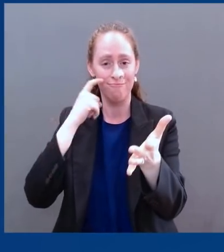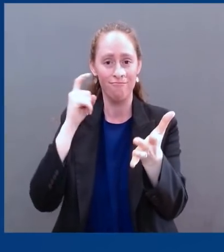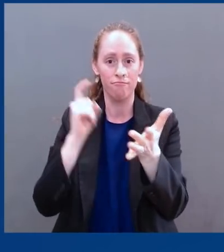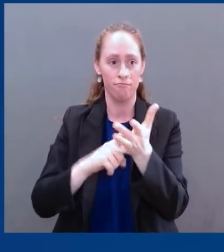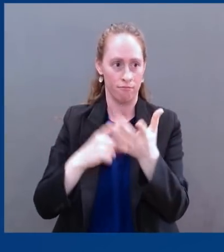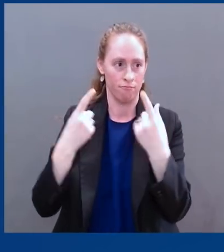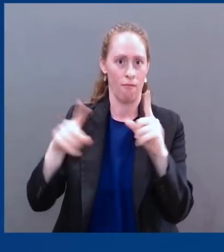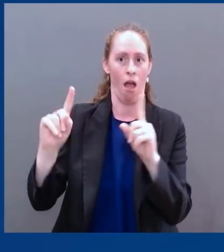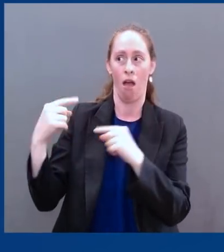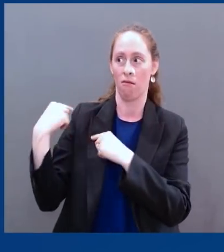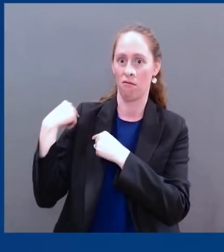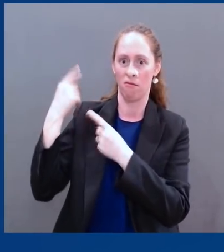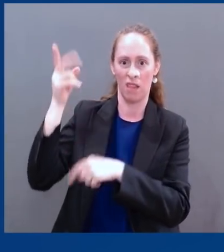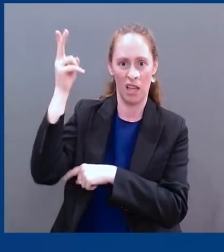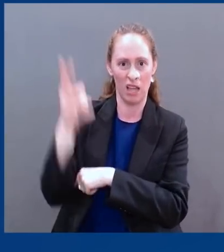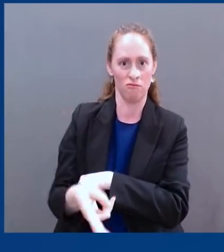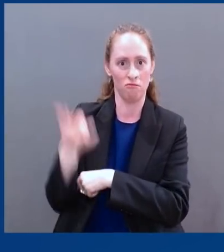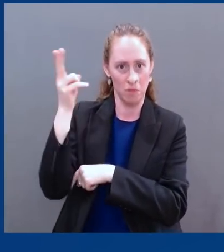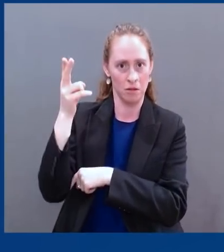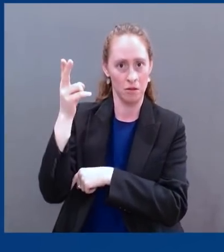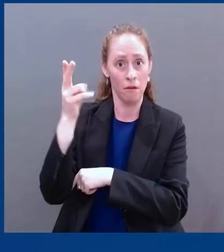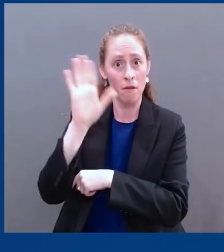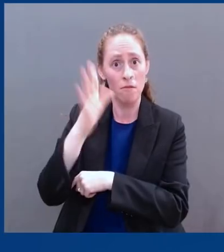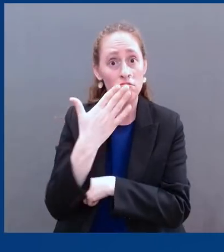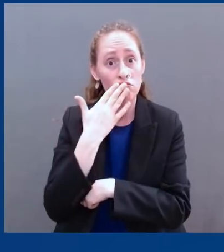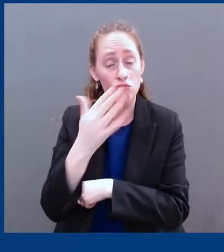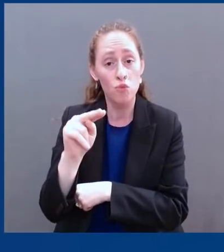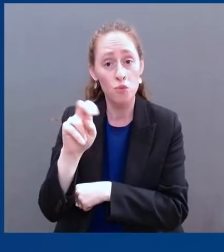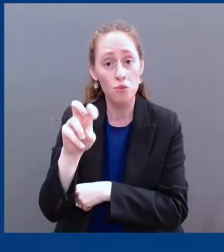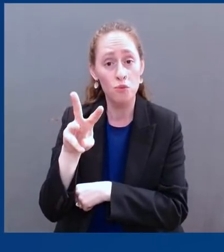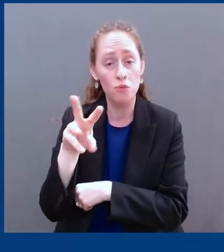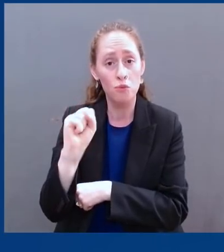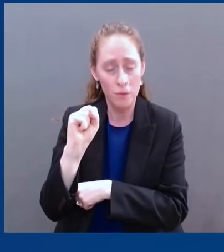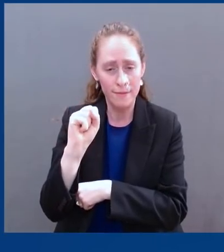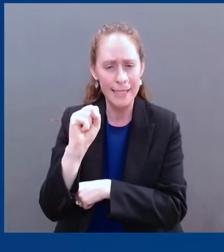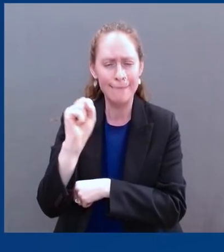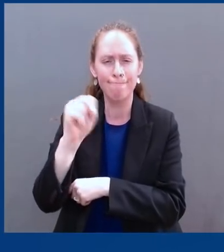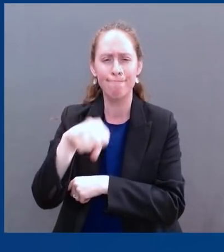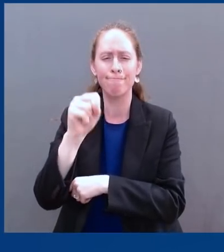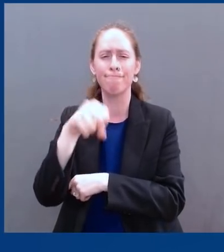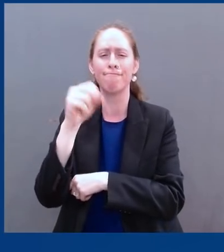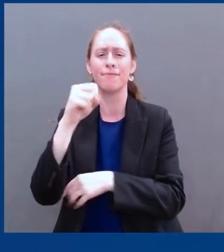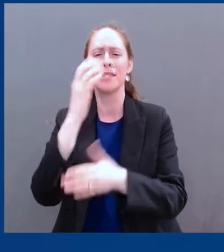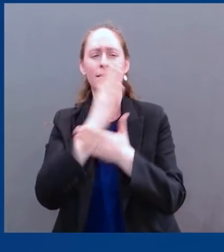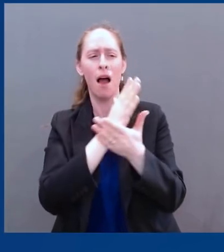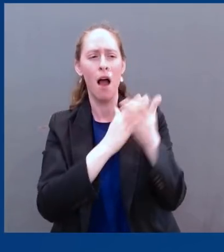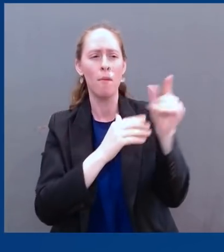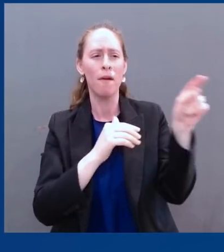In some areas, we are now recording small increases even as cases continue to fall in other areas.